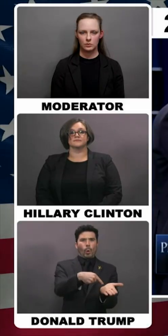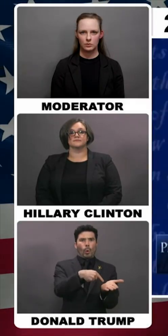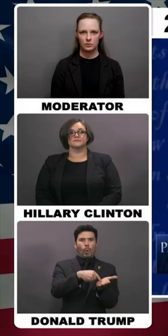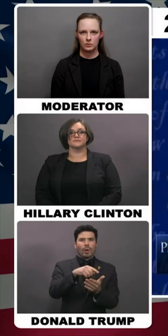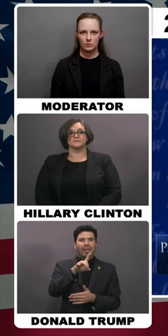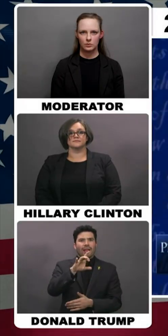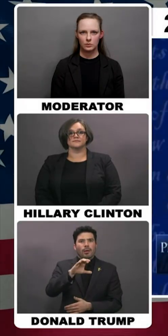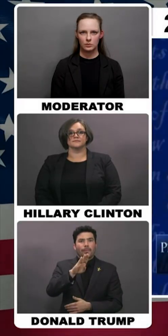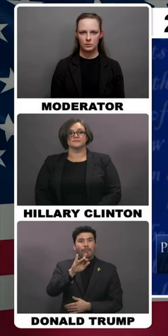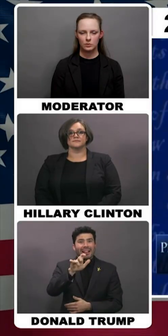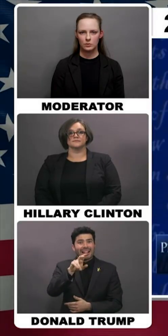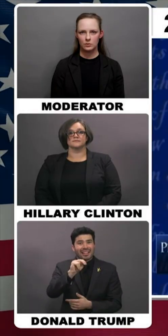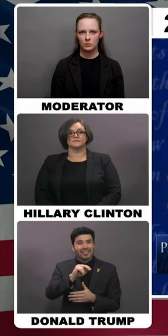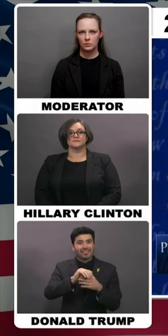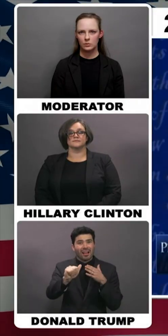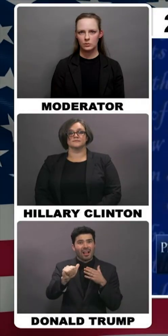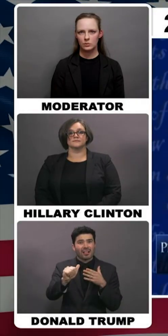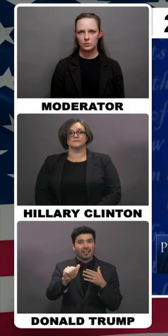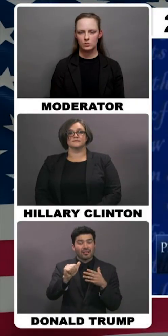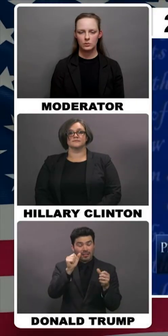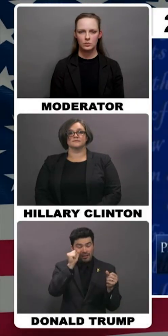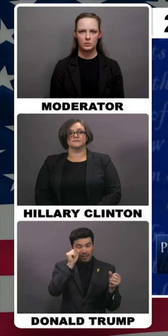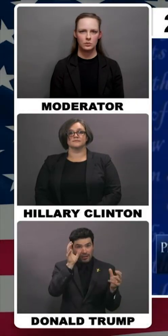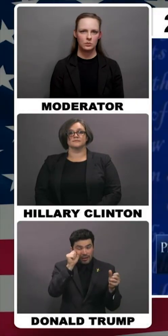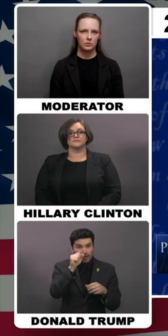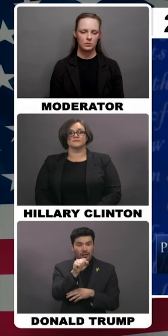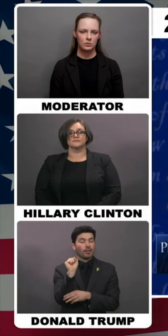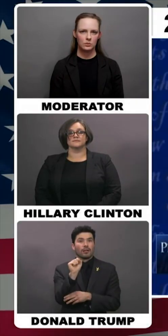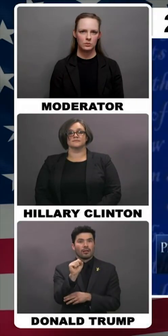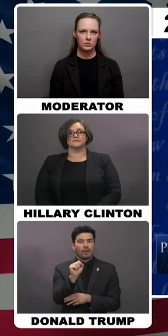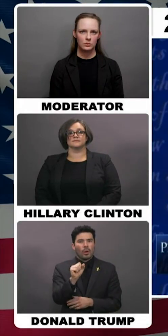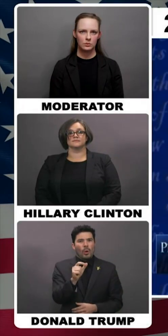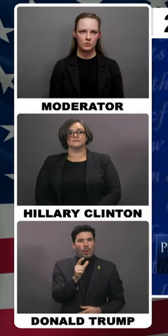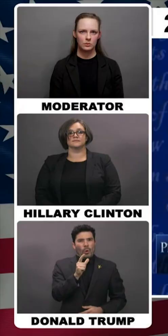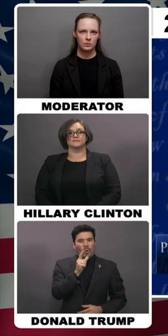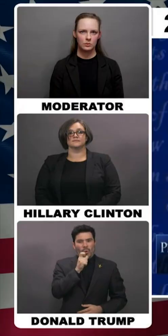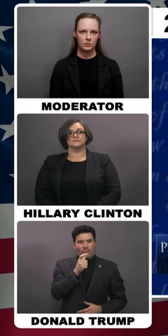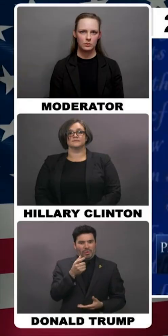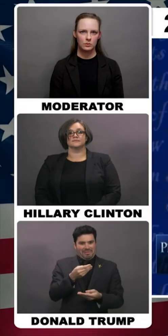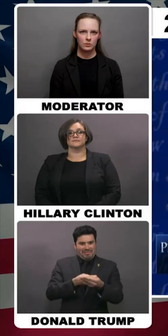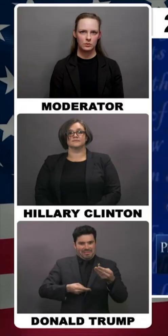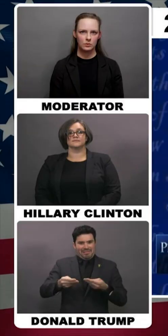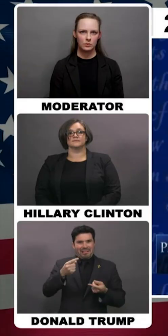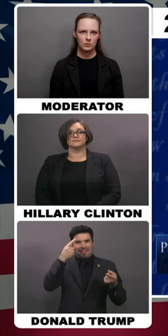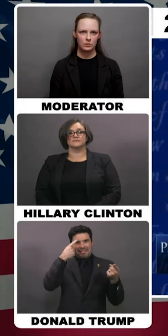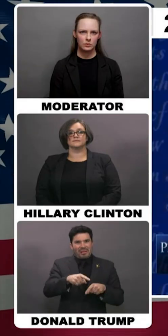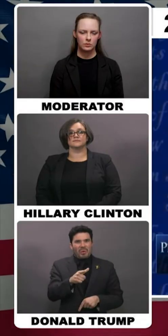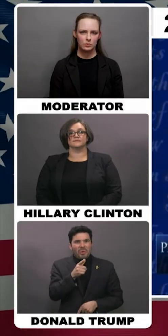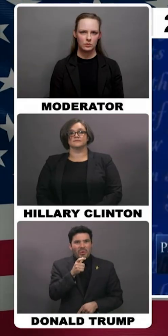It's hard to believe, inconceivable you say, who's making these deals? We're gonna make great trade deals. We're gonna have a strong border.